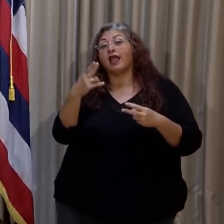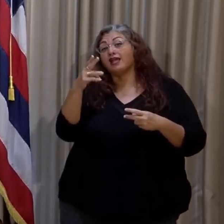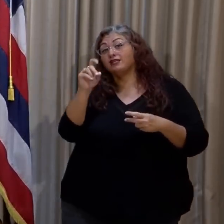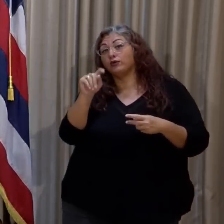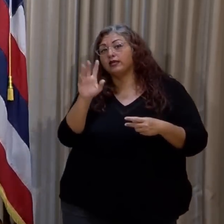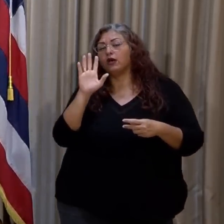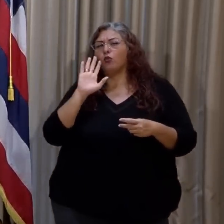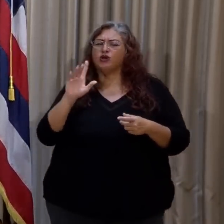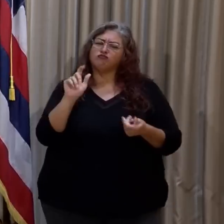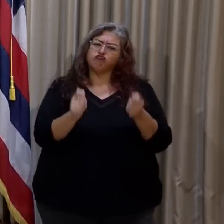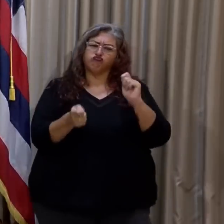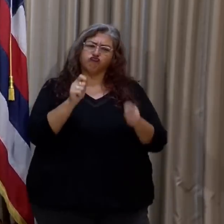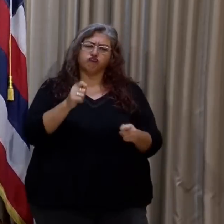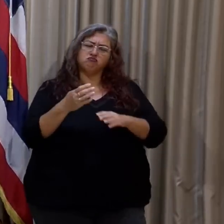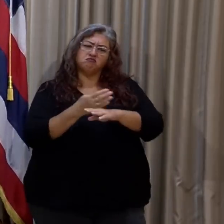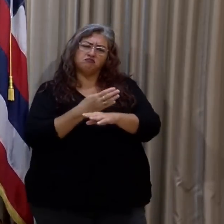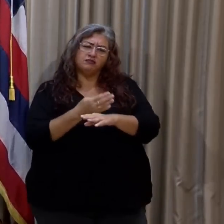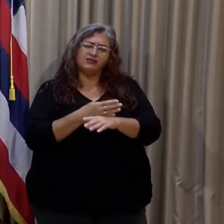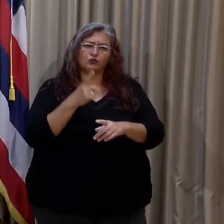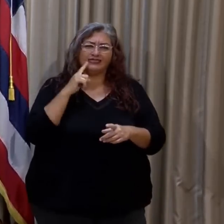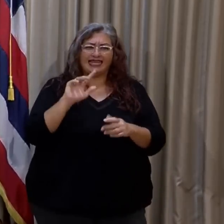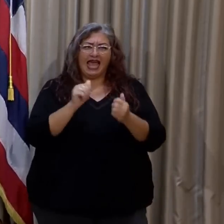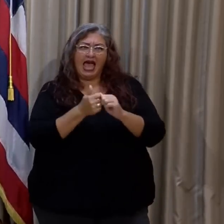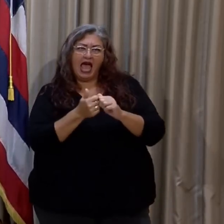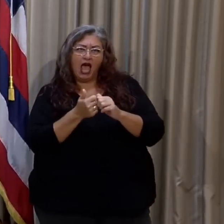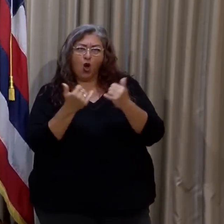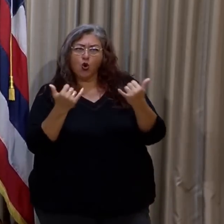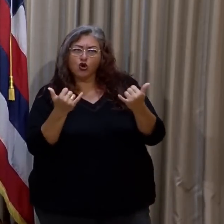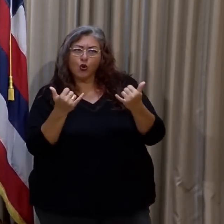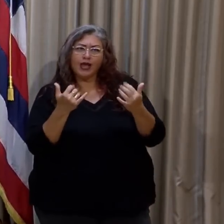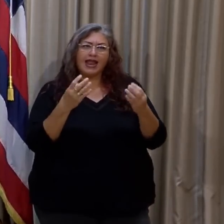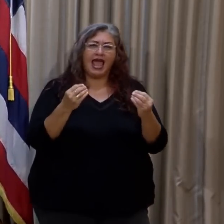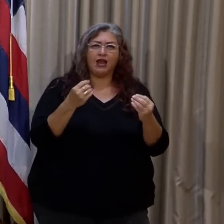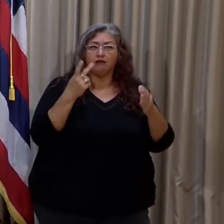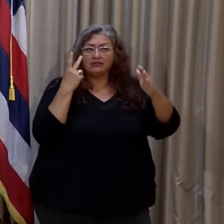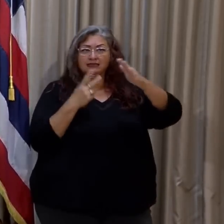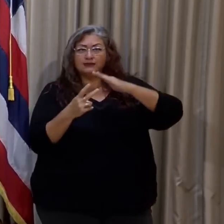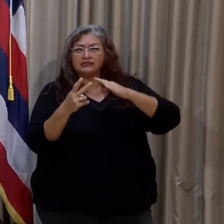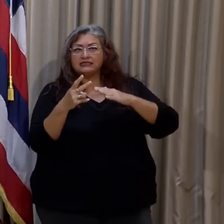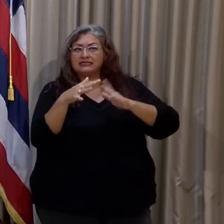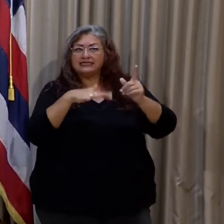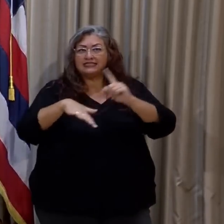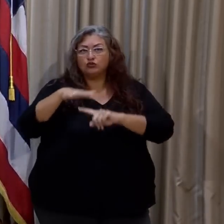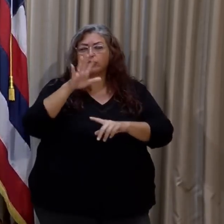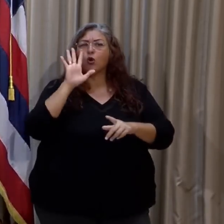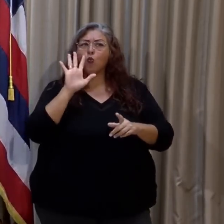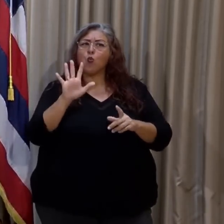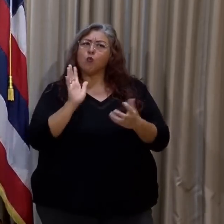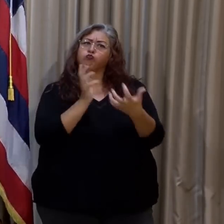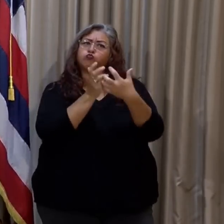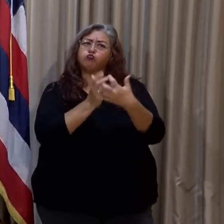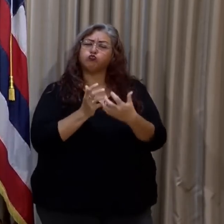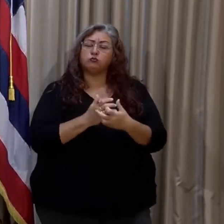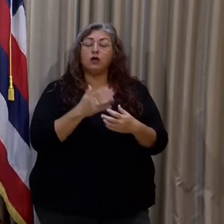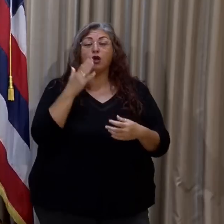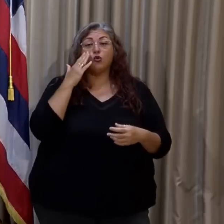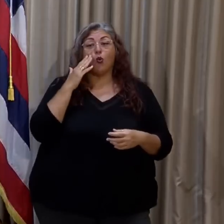FACE CRIMINAL CHARGES. WE CONTINUE TO REFINE THE PROCESS TO ADJUST TO THE CHANGES IN THE CURRENT AND ANTICIPATED